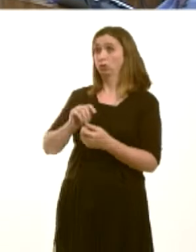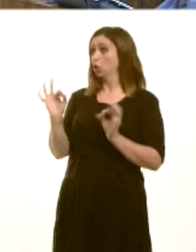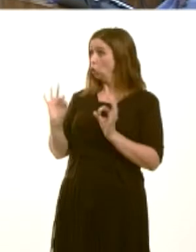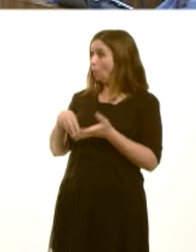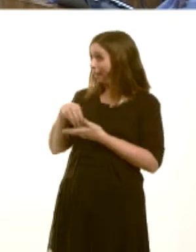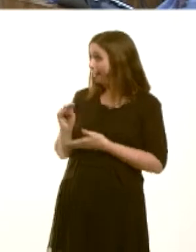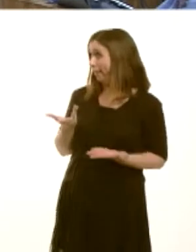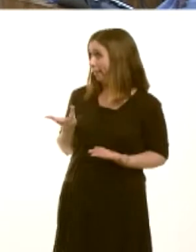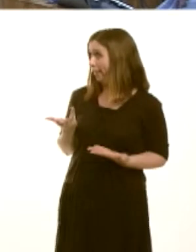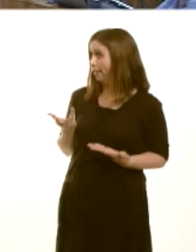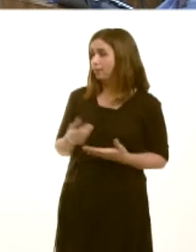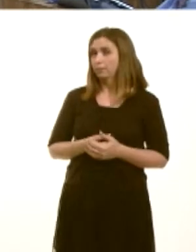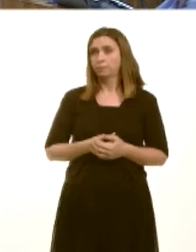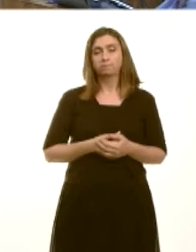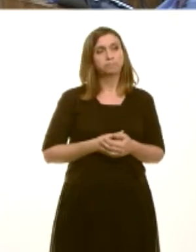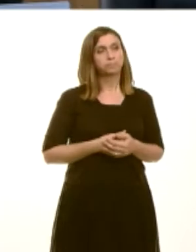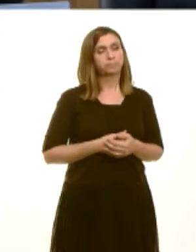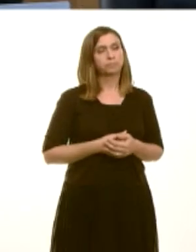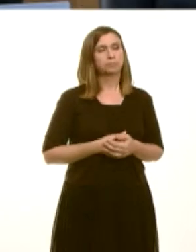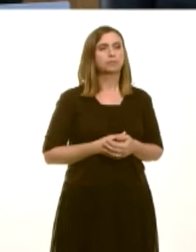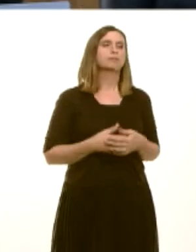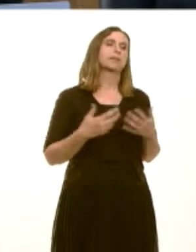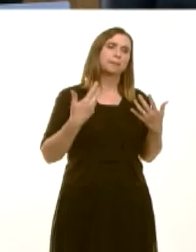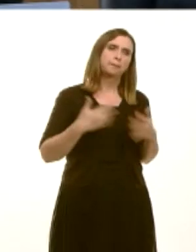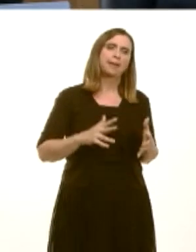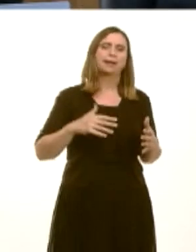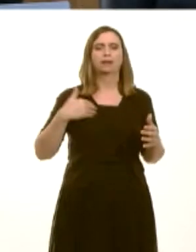is newly arrived at the party. Weíve been saying this for months on end, until the Liberal